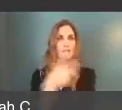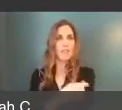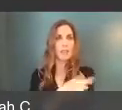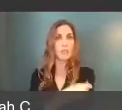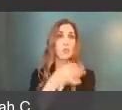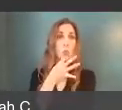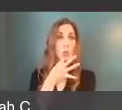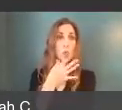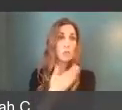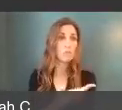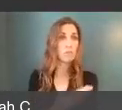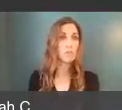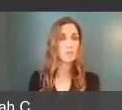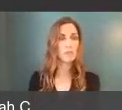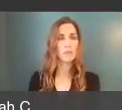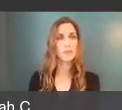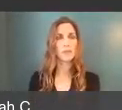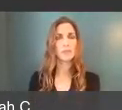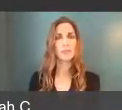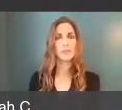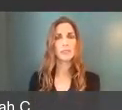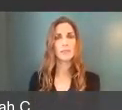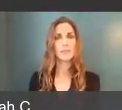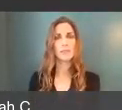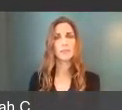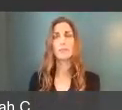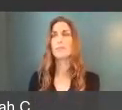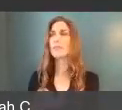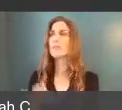[Reporter] Do you expect or hope or, I guess, what are your thoughts on how